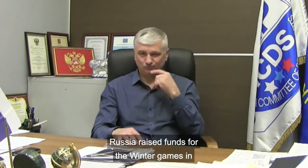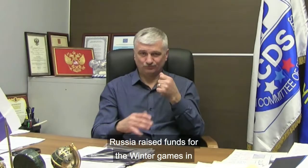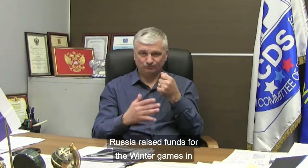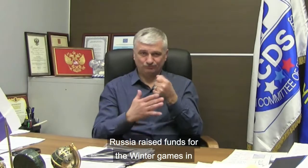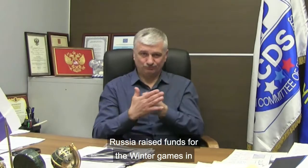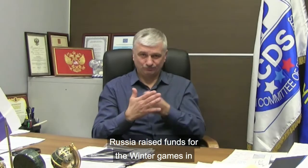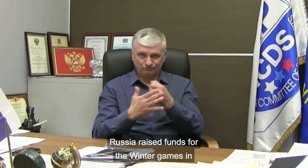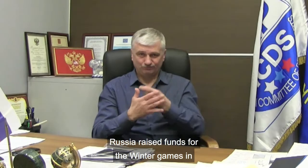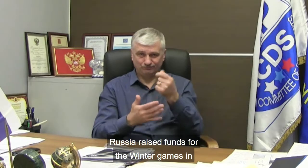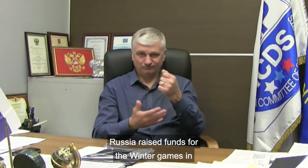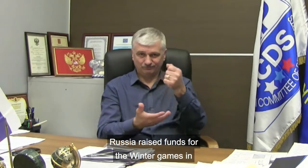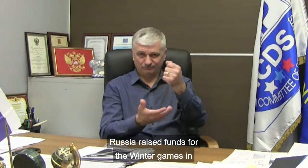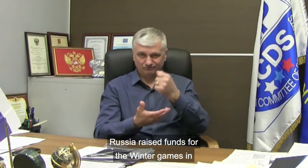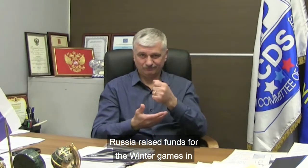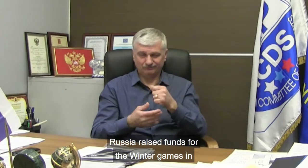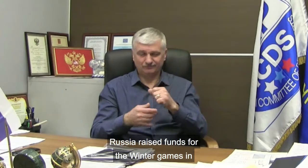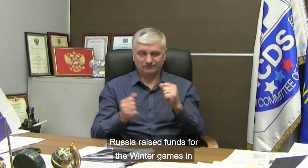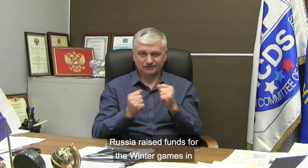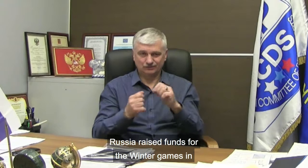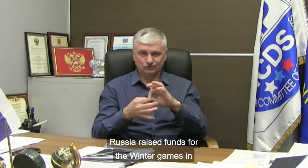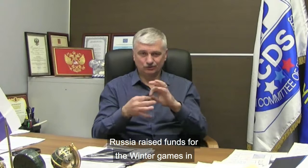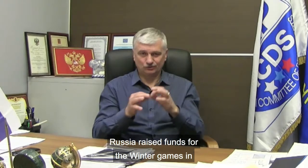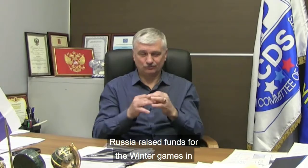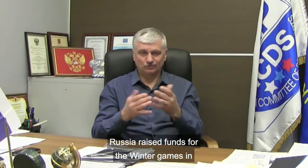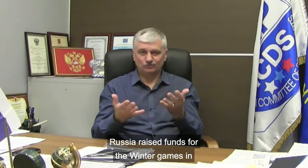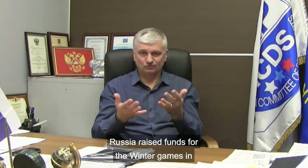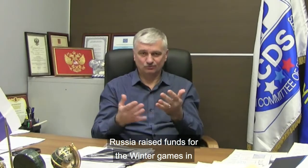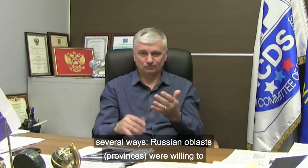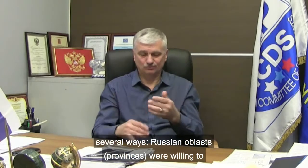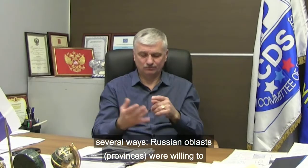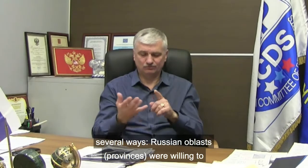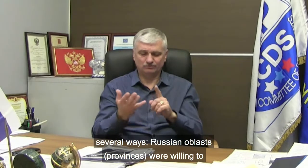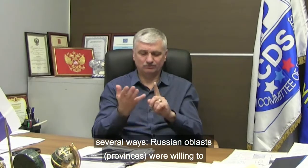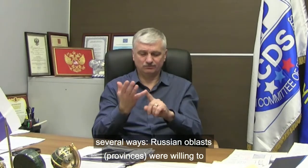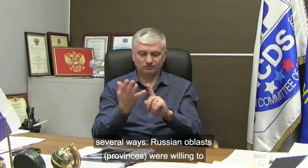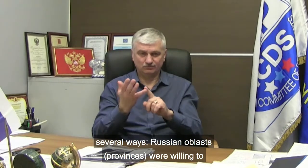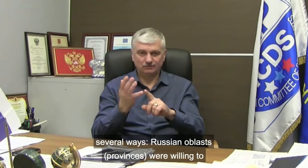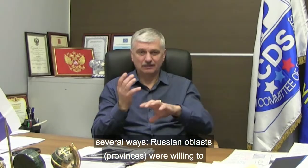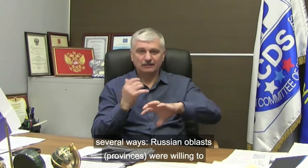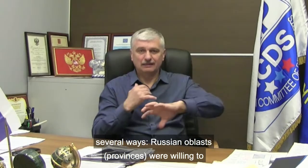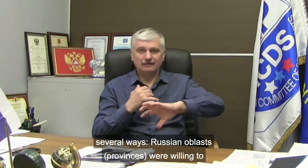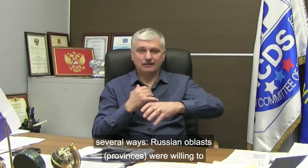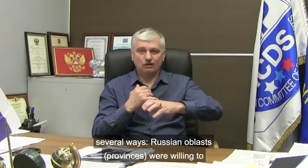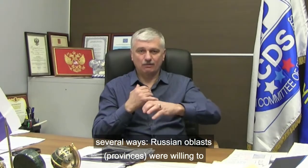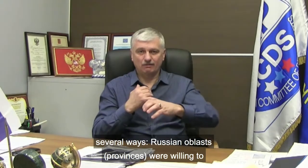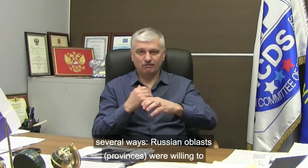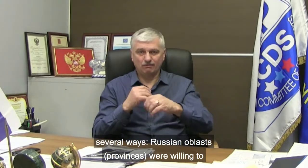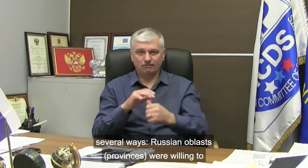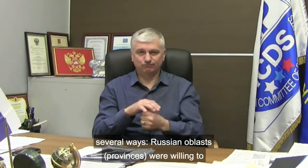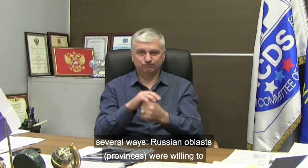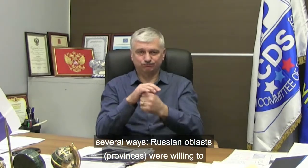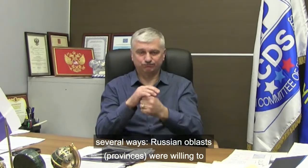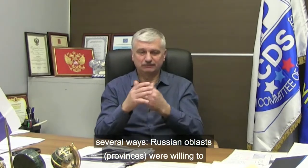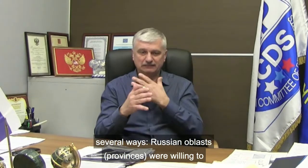Russia raised funds for the Winter games in several ways: Russian oblasts (provinces) were willing to